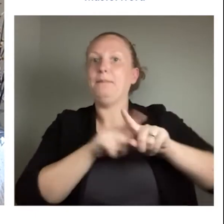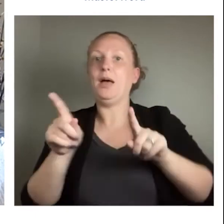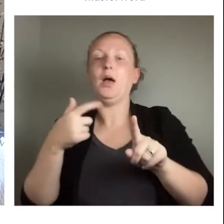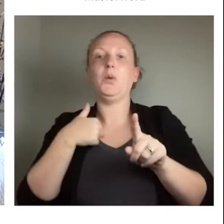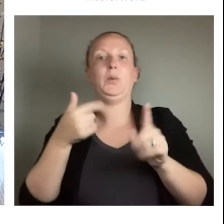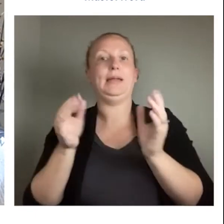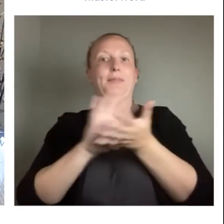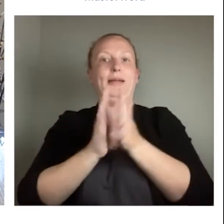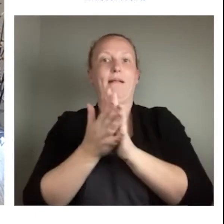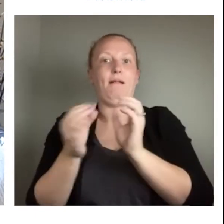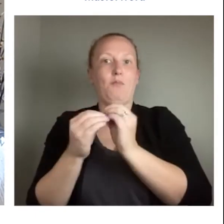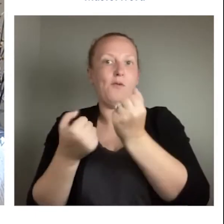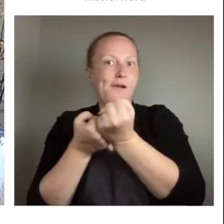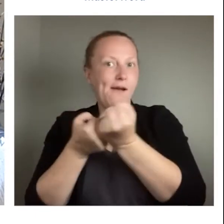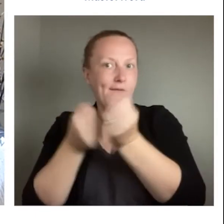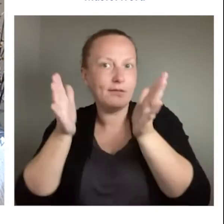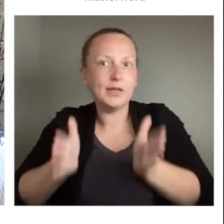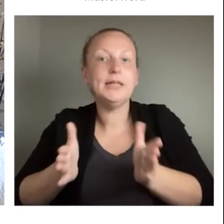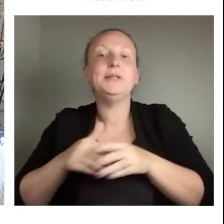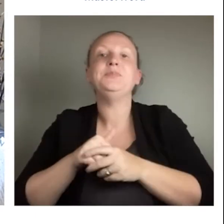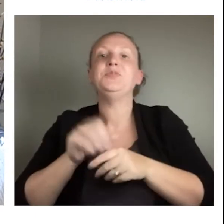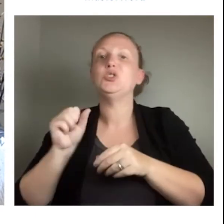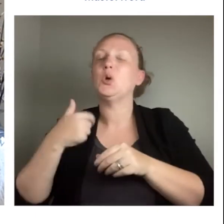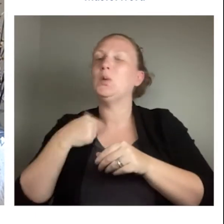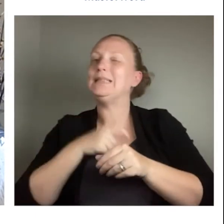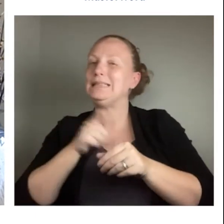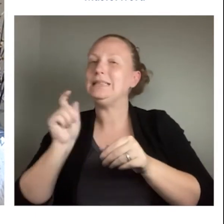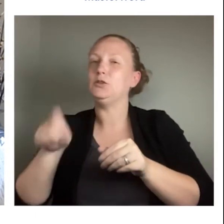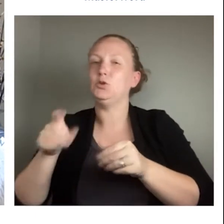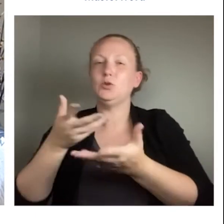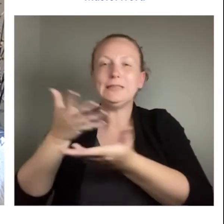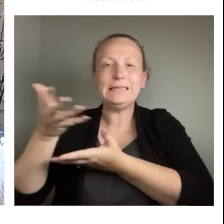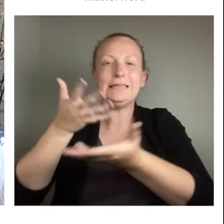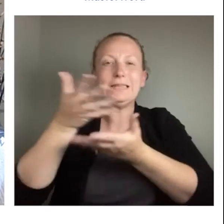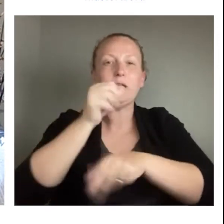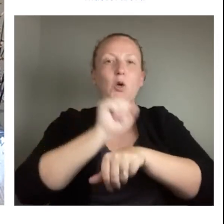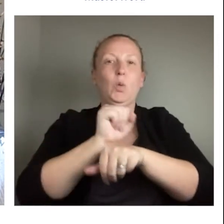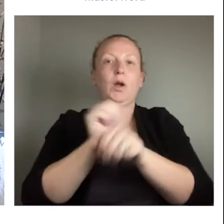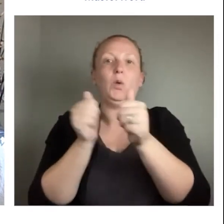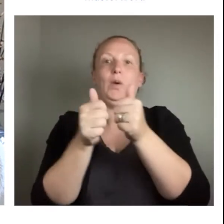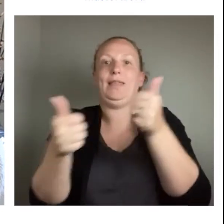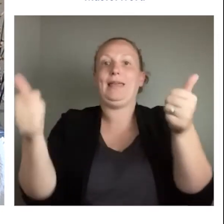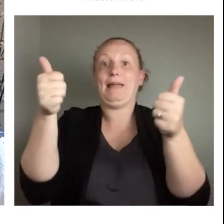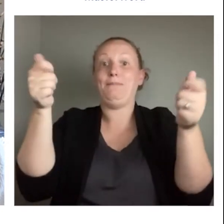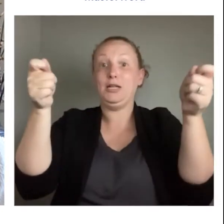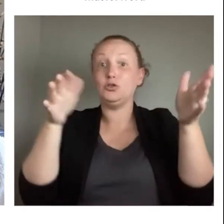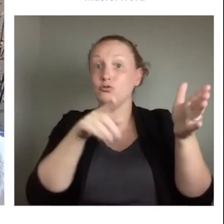have to train our administrators to the what best practices that work for everybody Thank you.